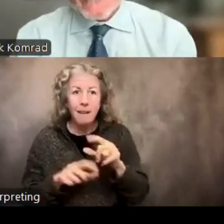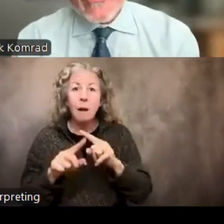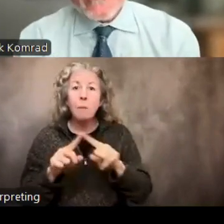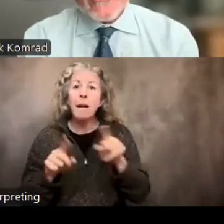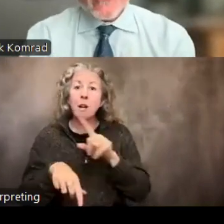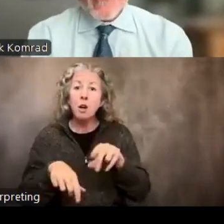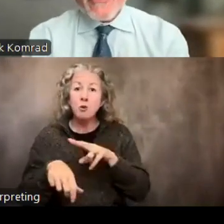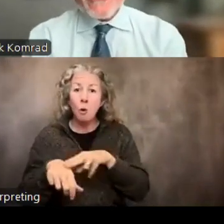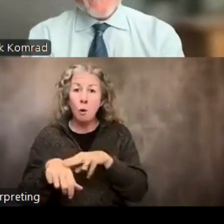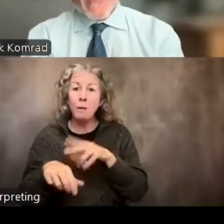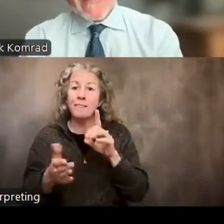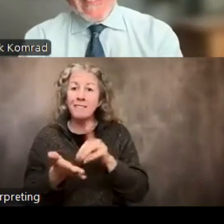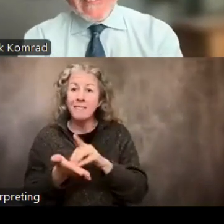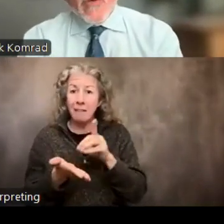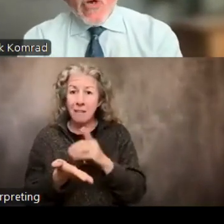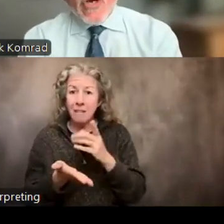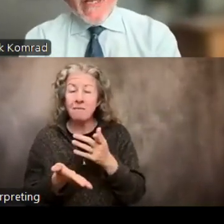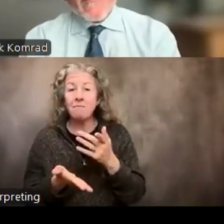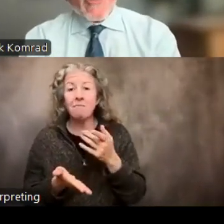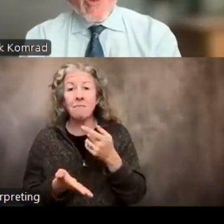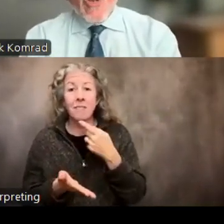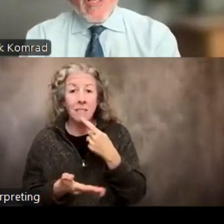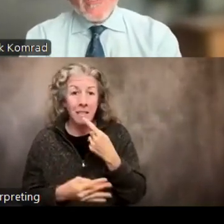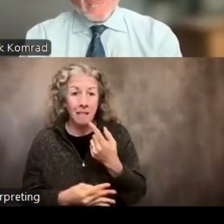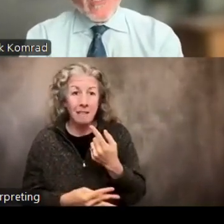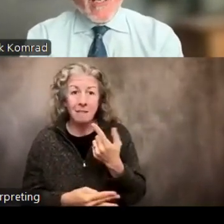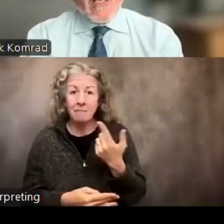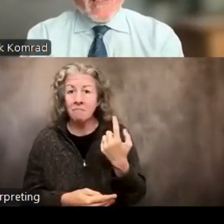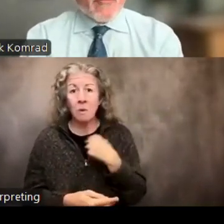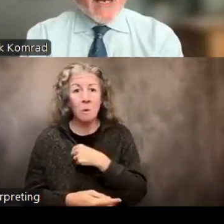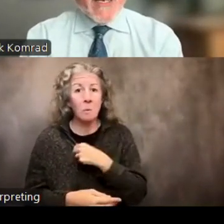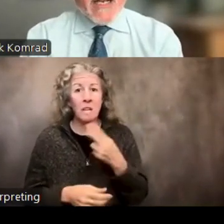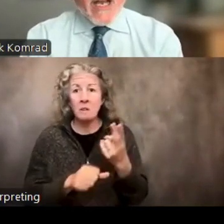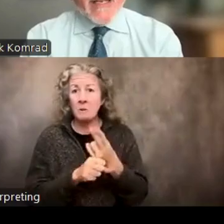use in the course of our daily work and have long recognized